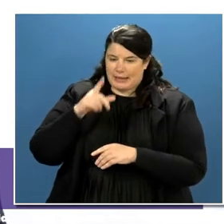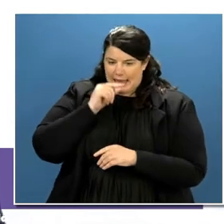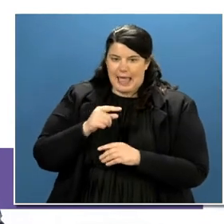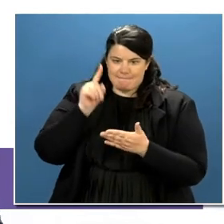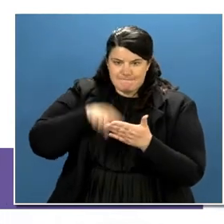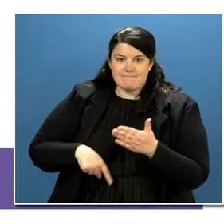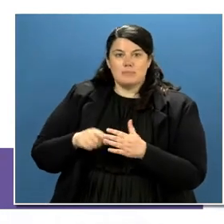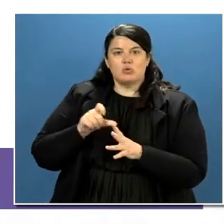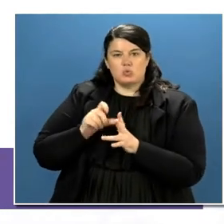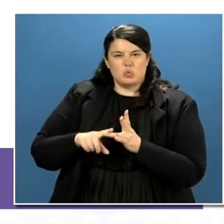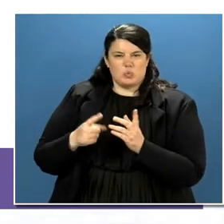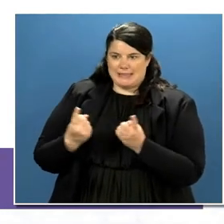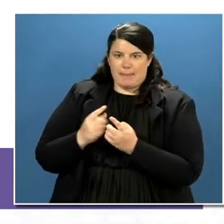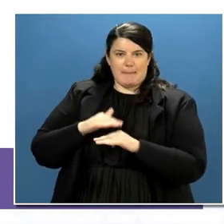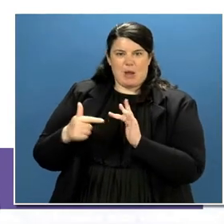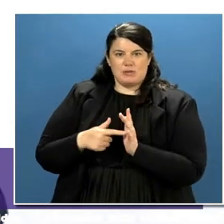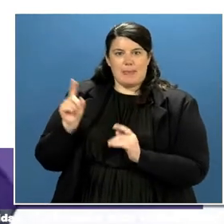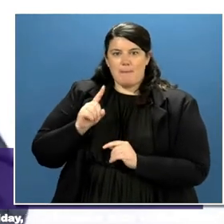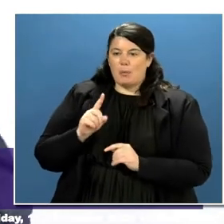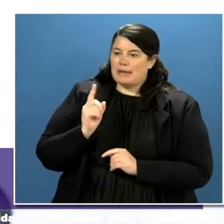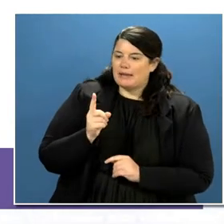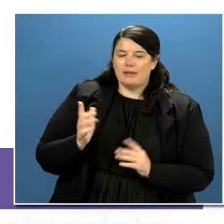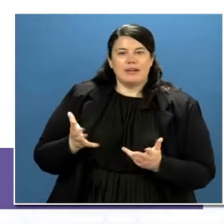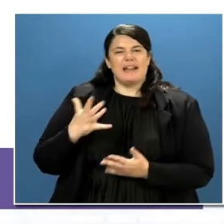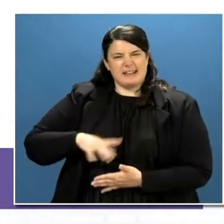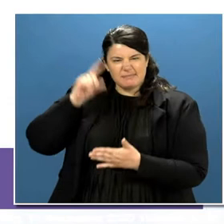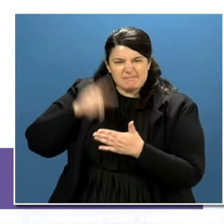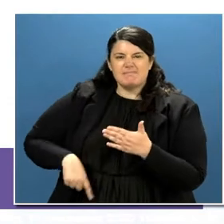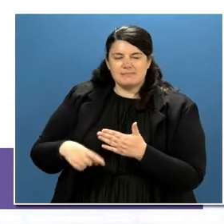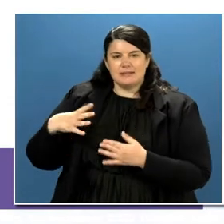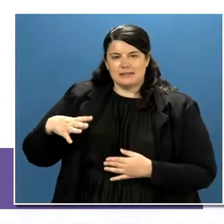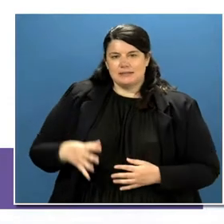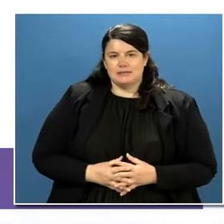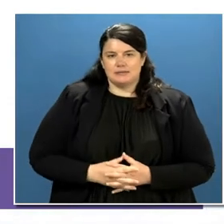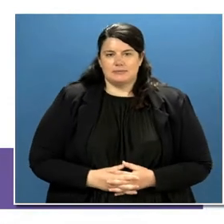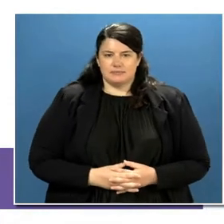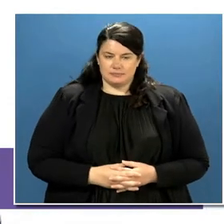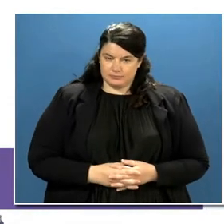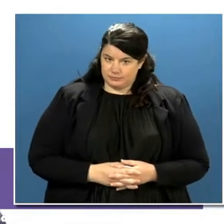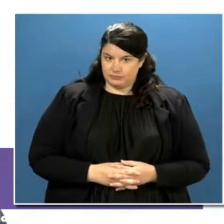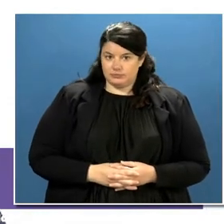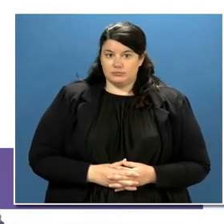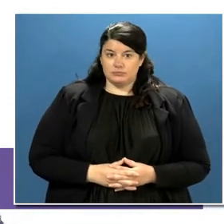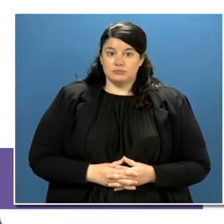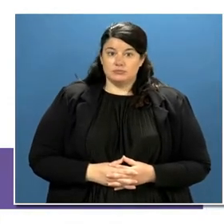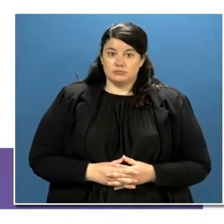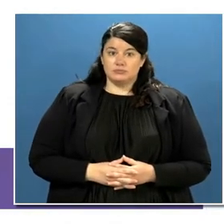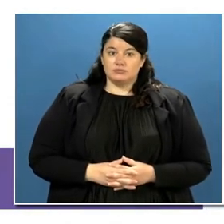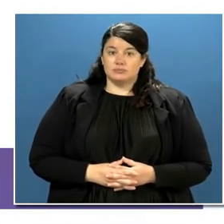Enforcement is critical because the enactment of laws that impose